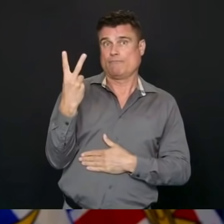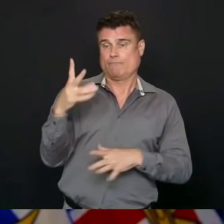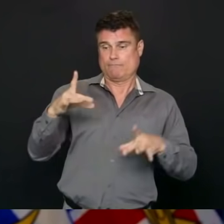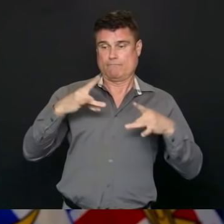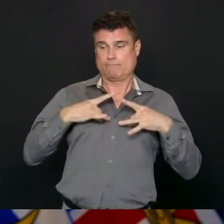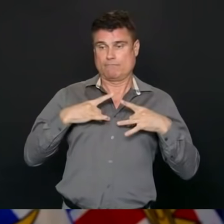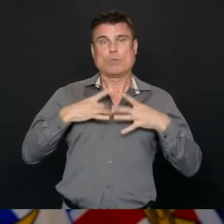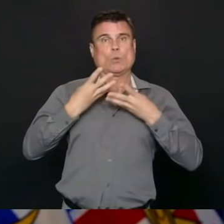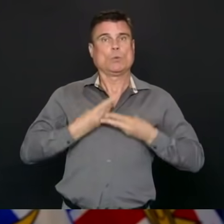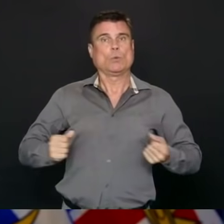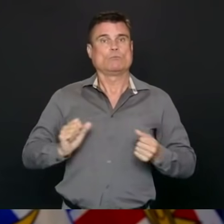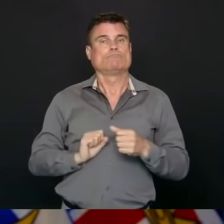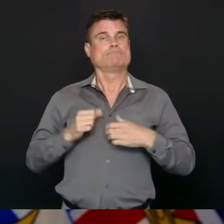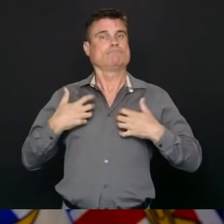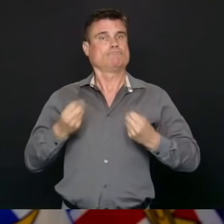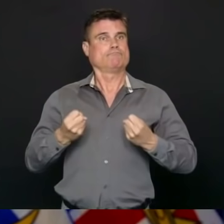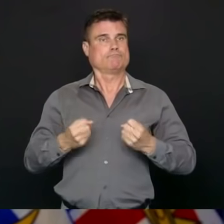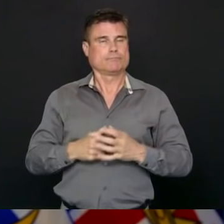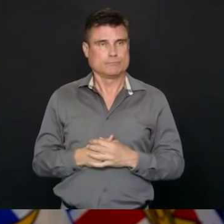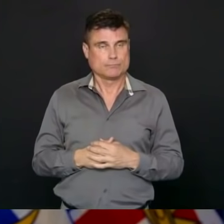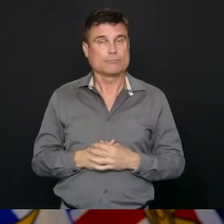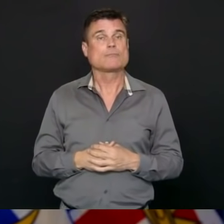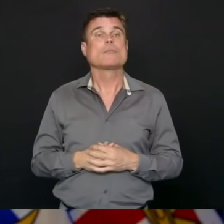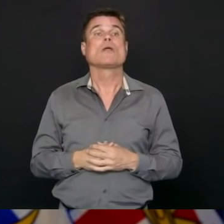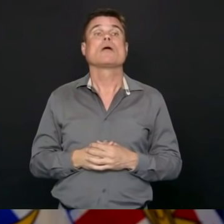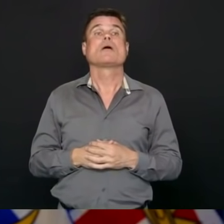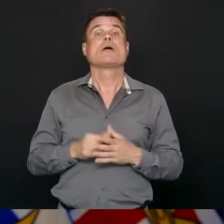and,